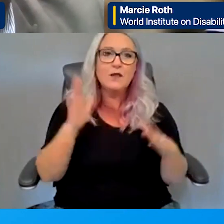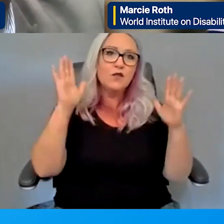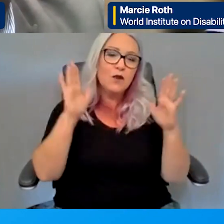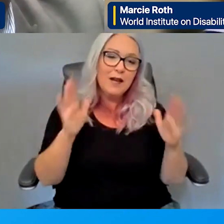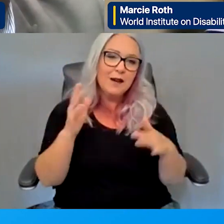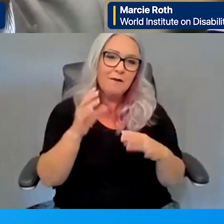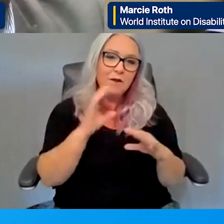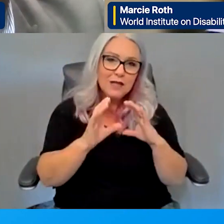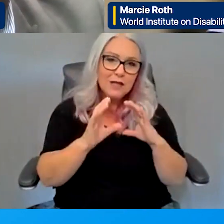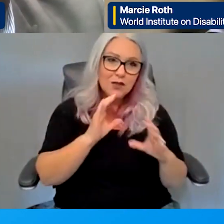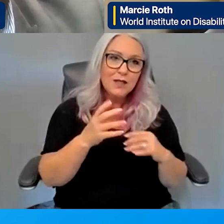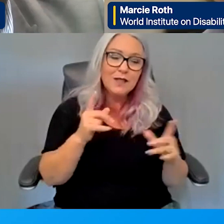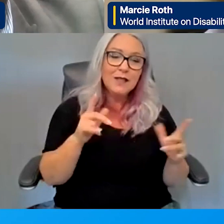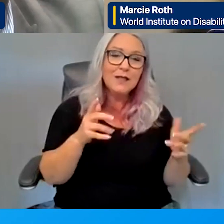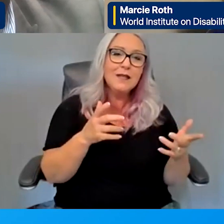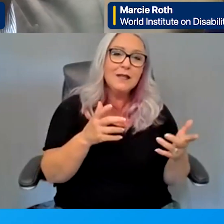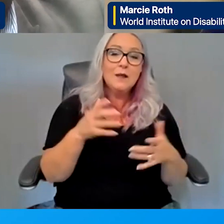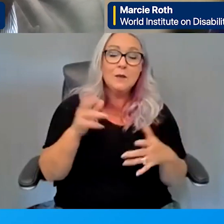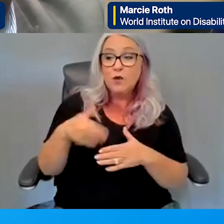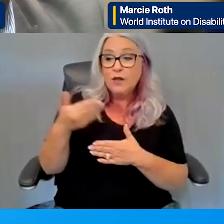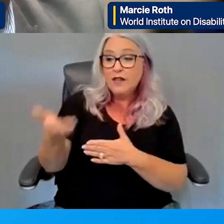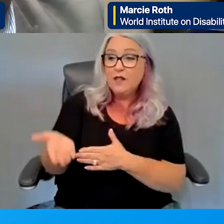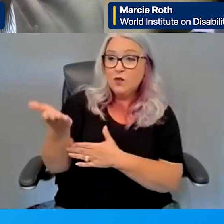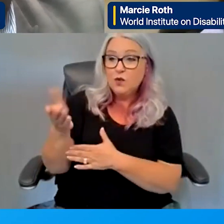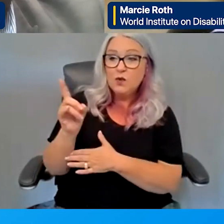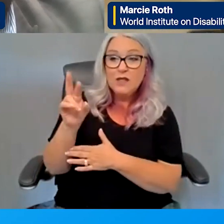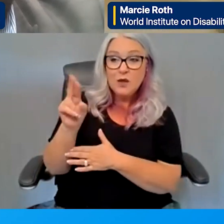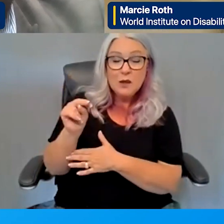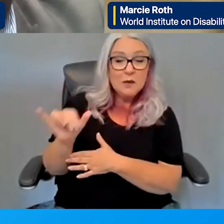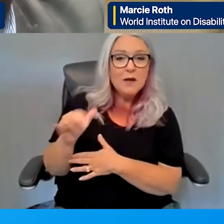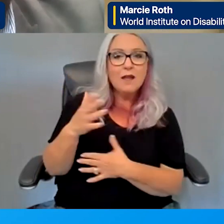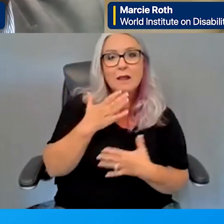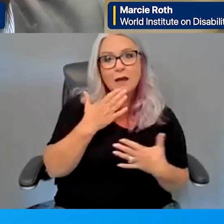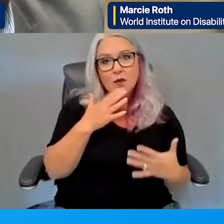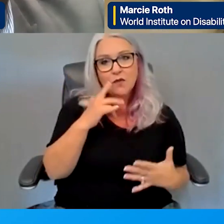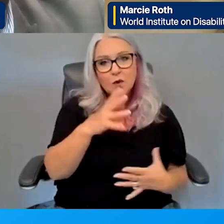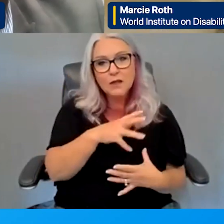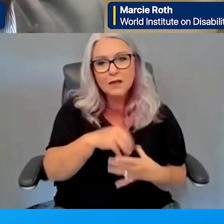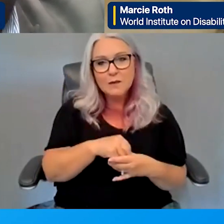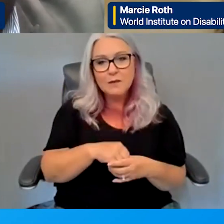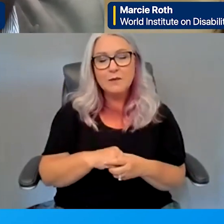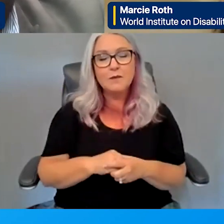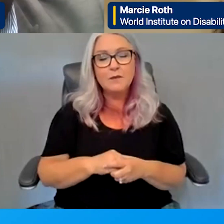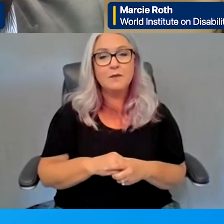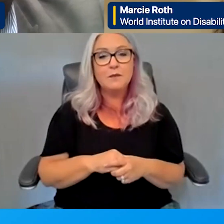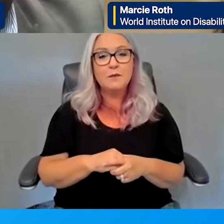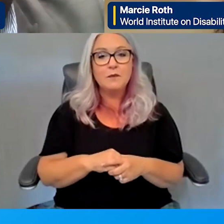We have one more minute and it's been a great conversation before we turn it back to Disability Rights New York. What are your